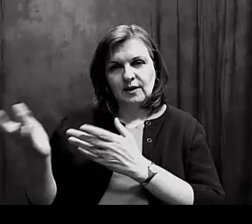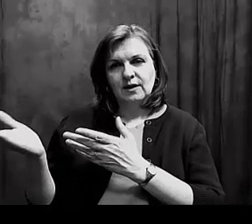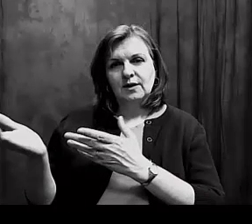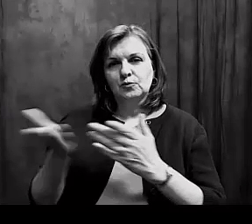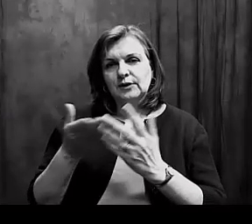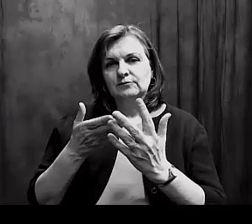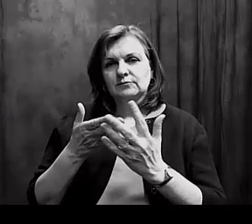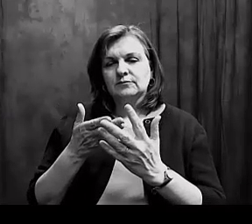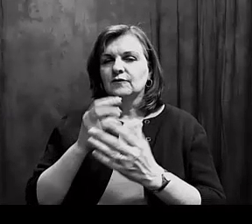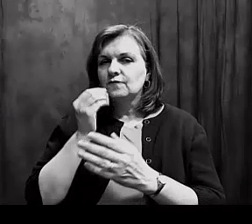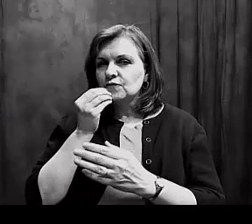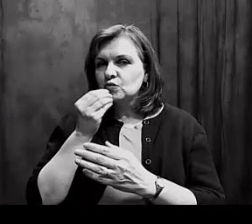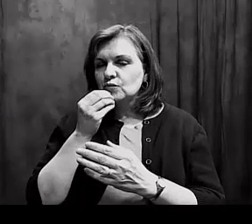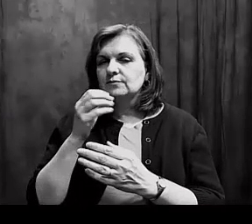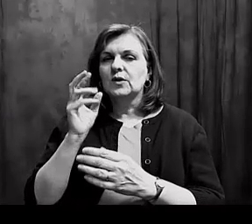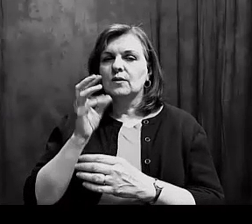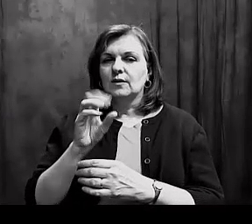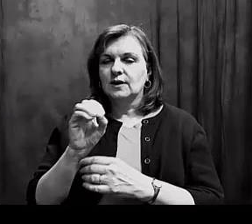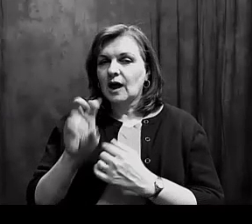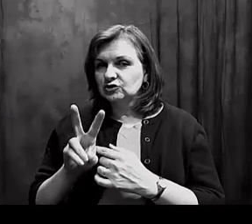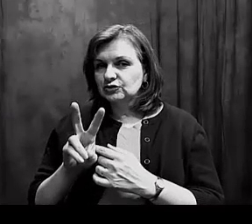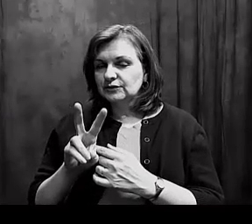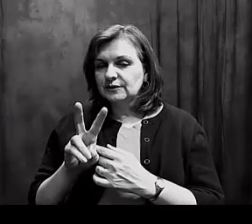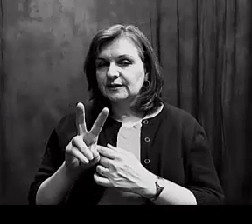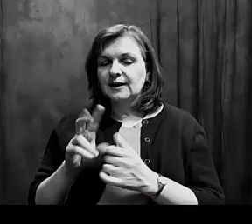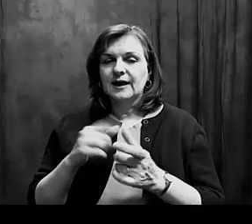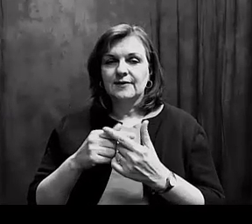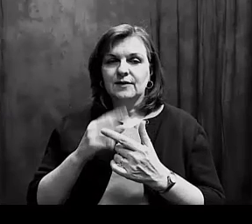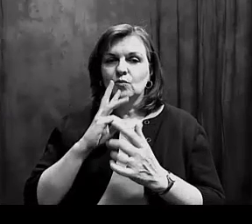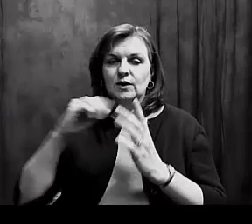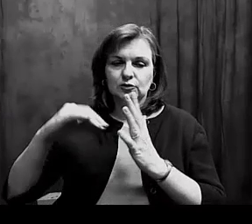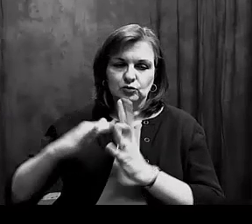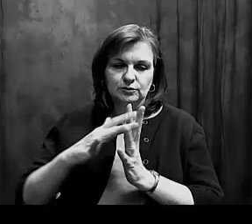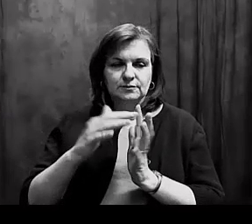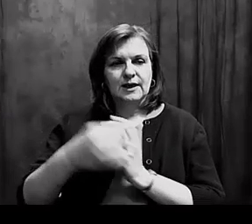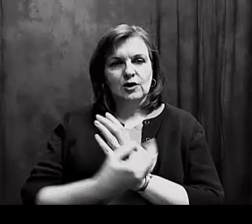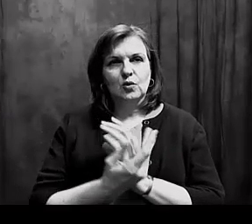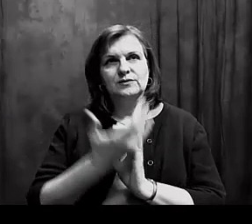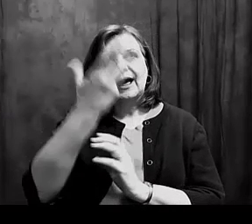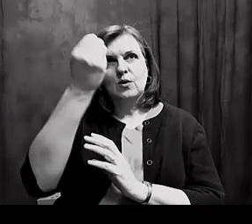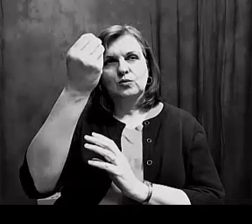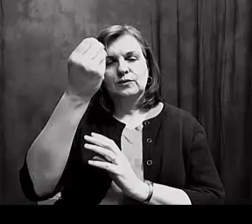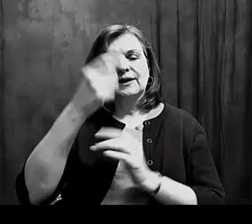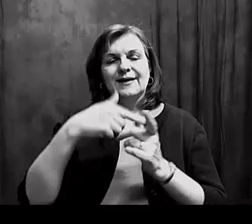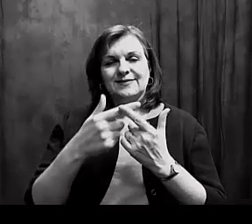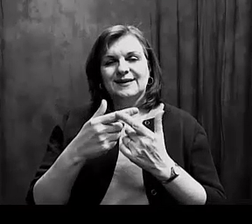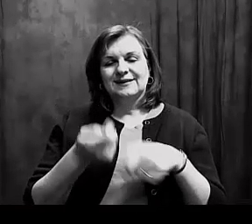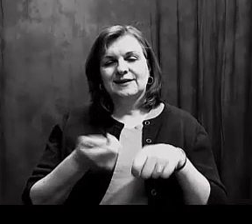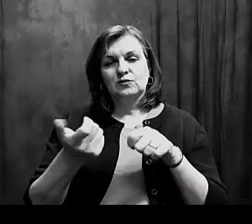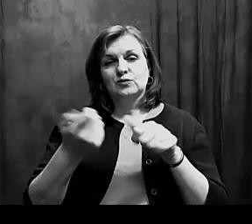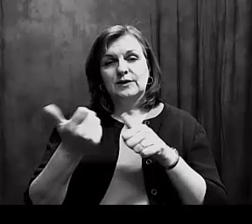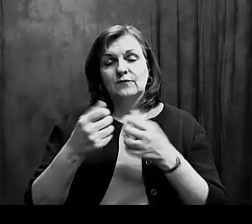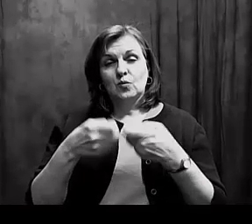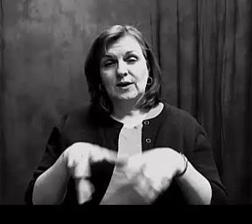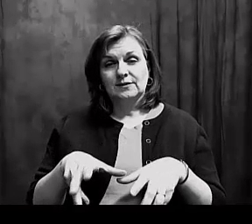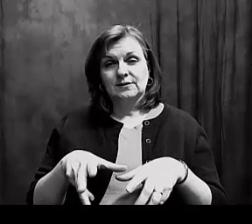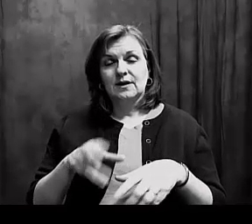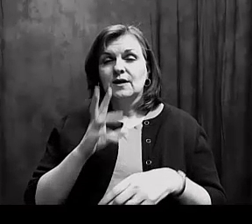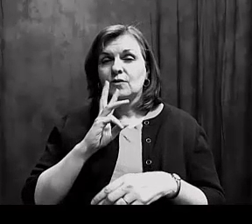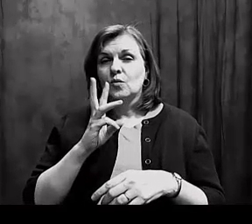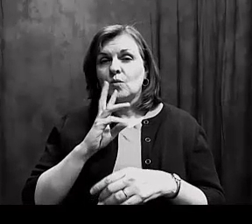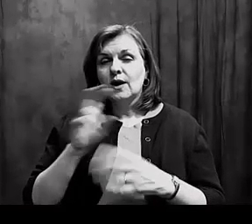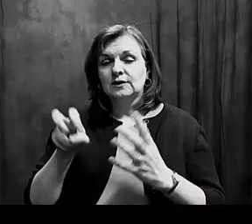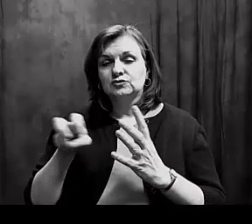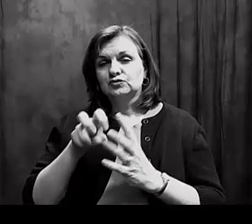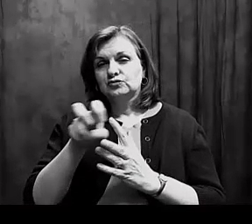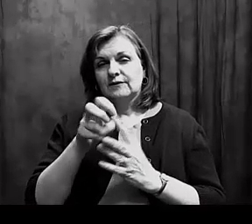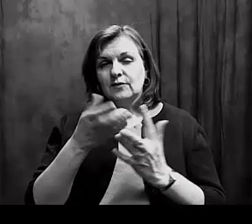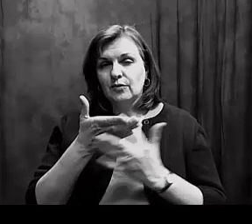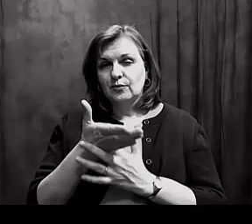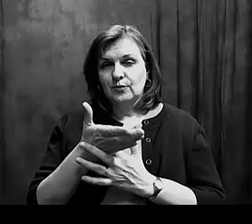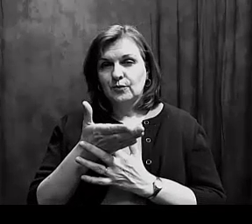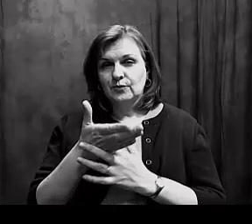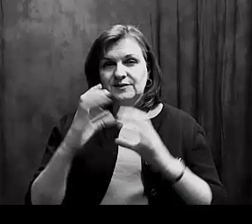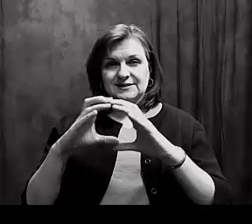in food and helps the sponge get rid of waste and so we're looking for is that water flow through cells